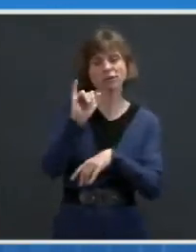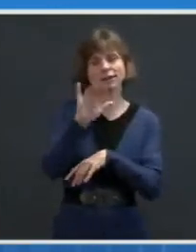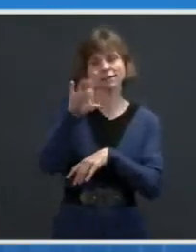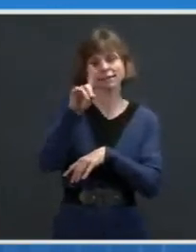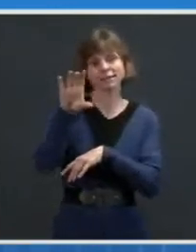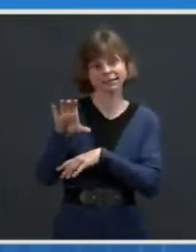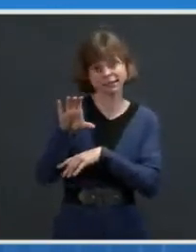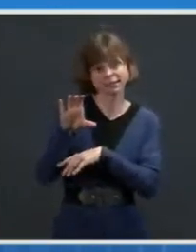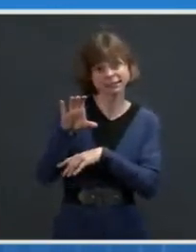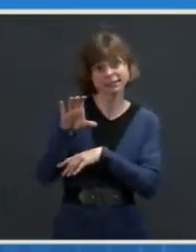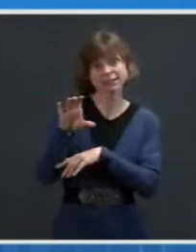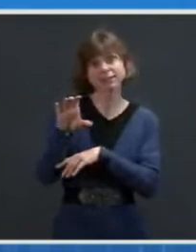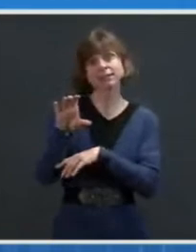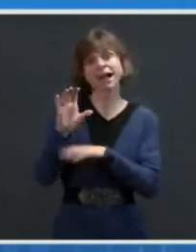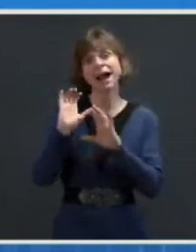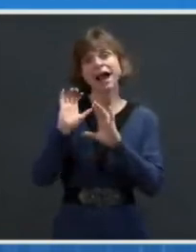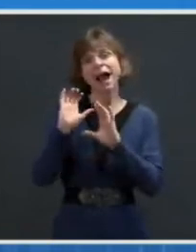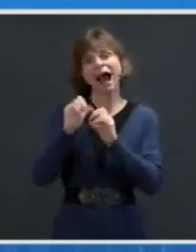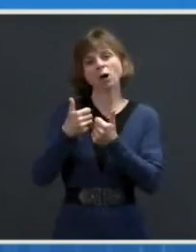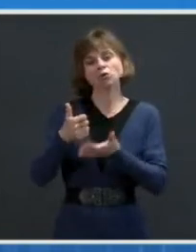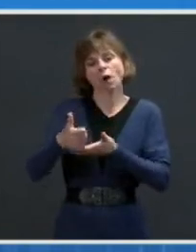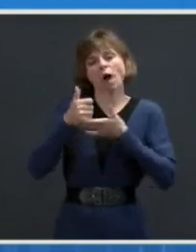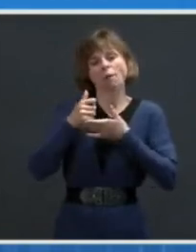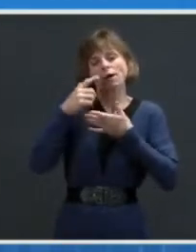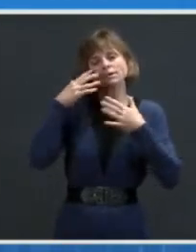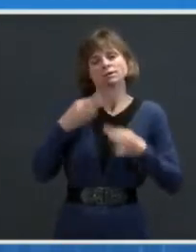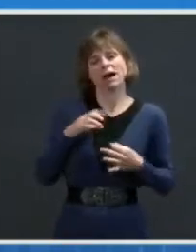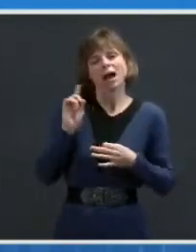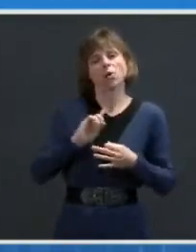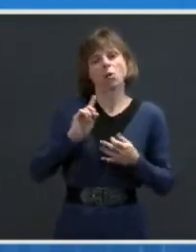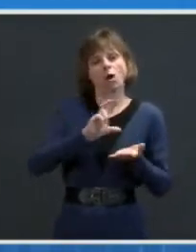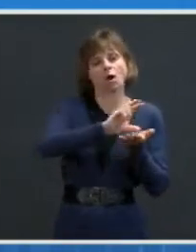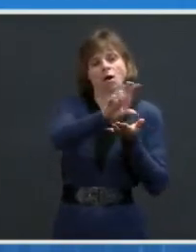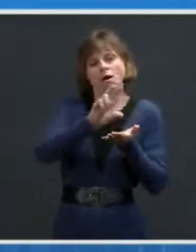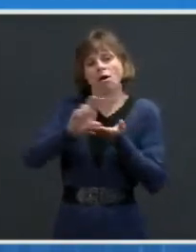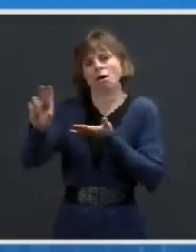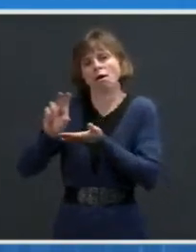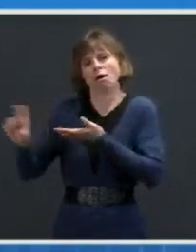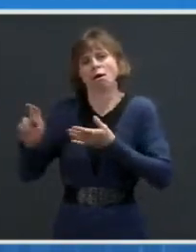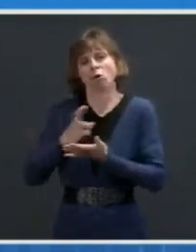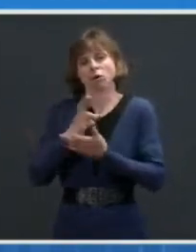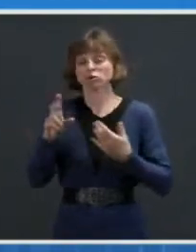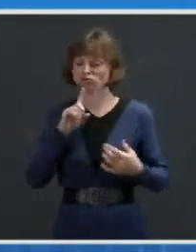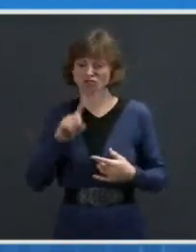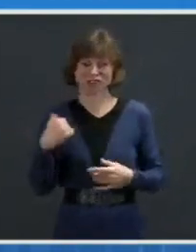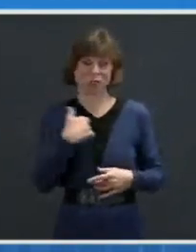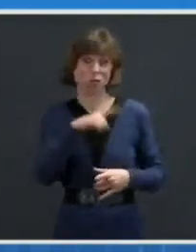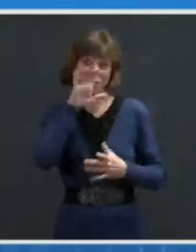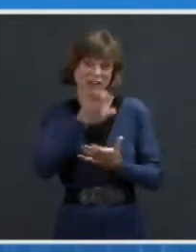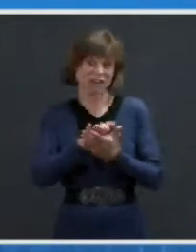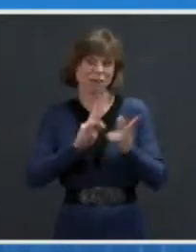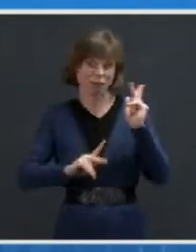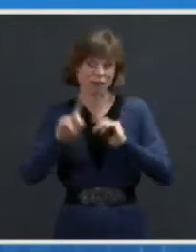FROM THE VERY BEGINNING. USING THE MISTRESS SUCH AS THE